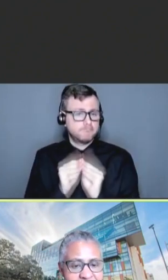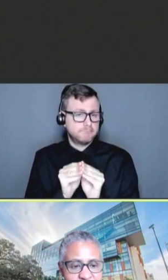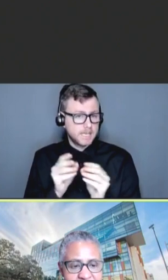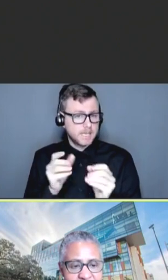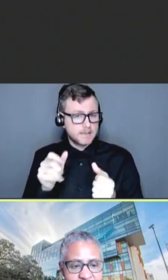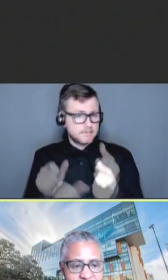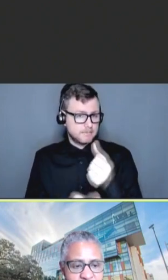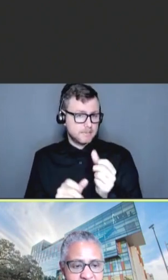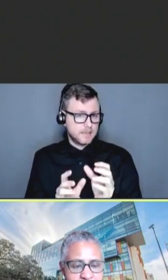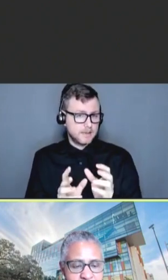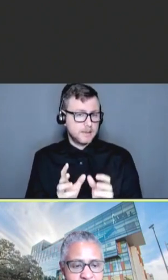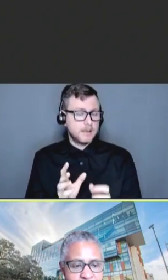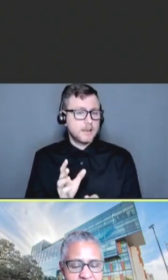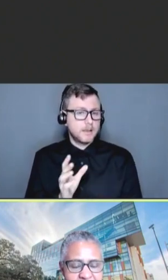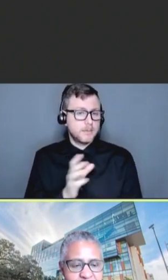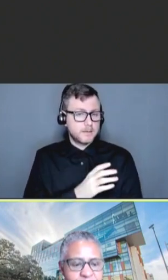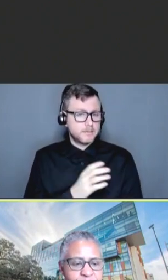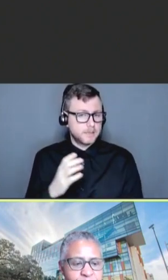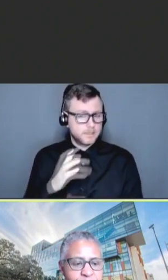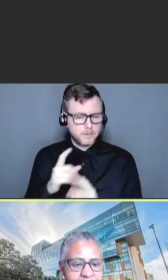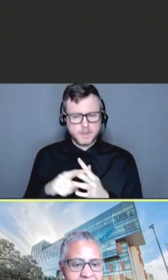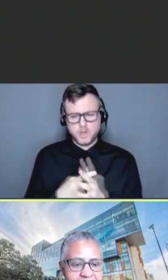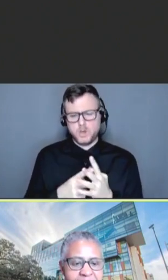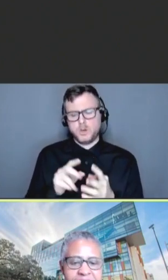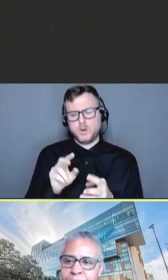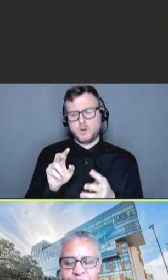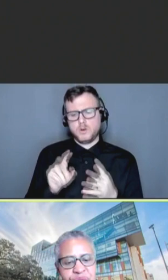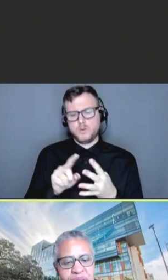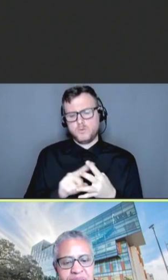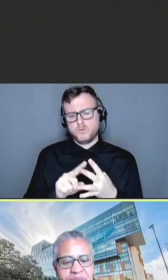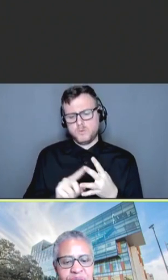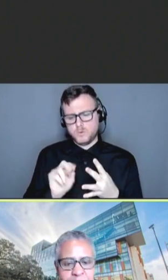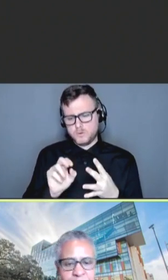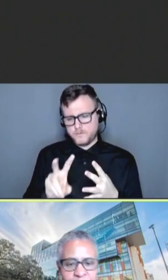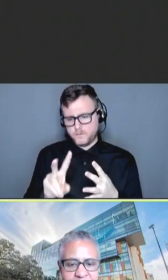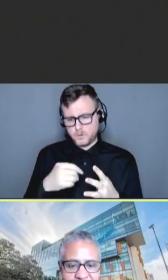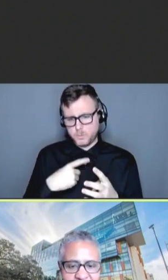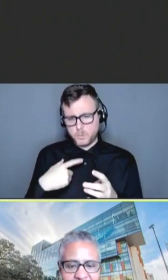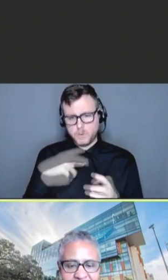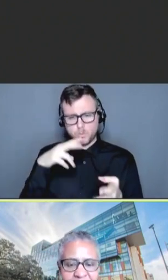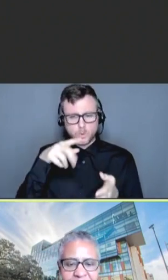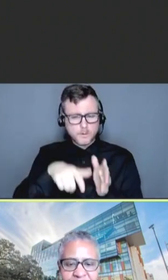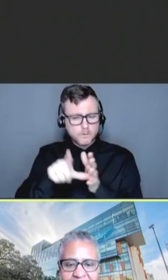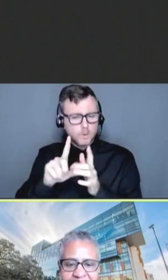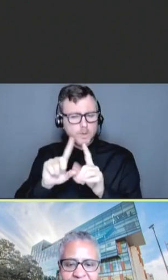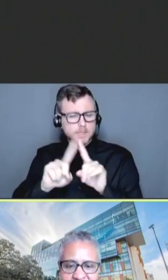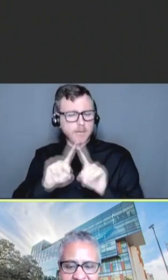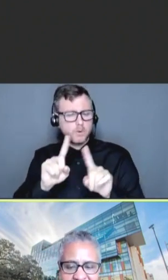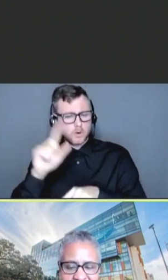and starting in early November, we have reviewed a number of relevant reports and created a reading